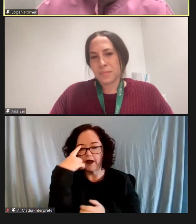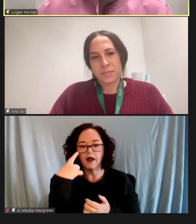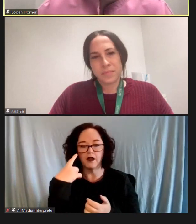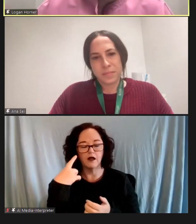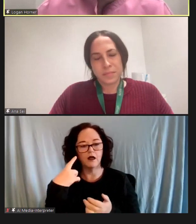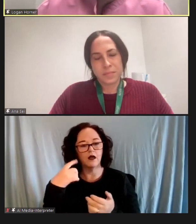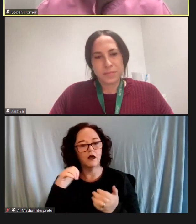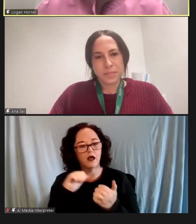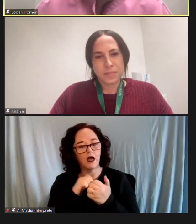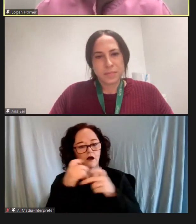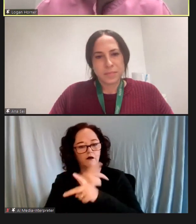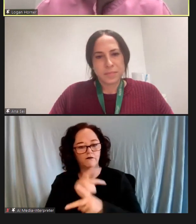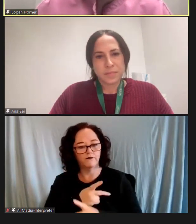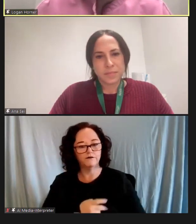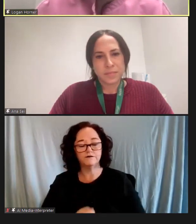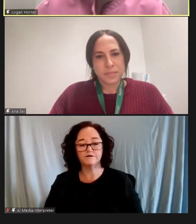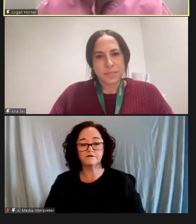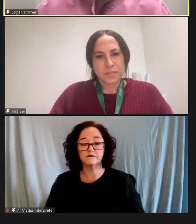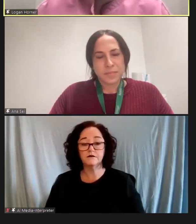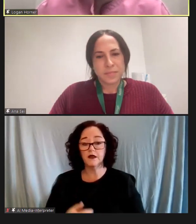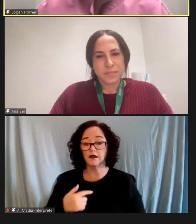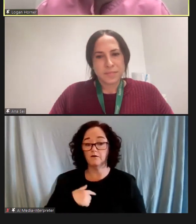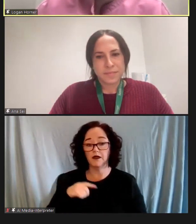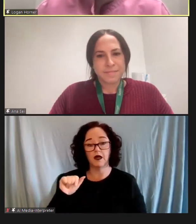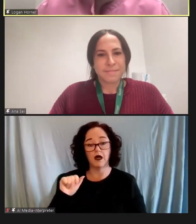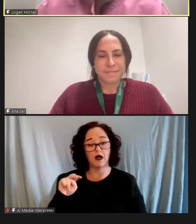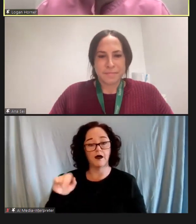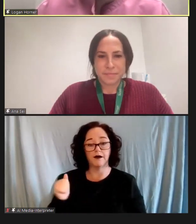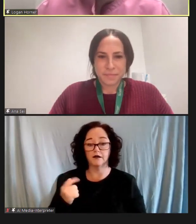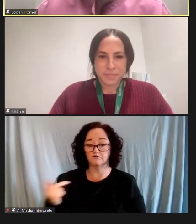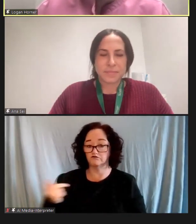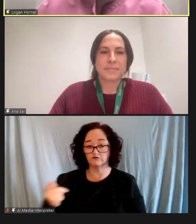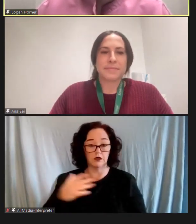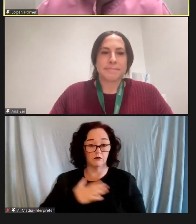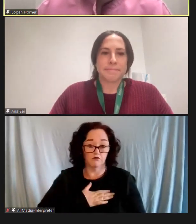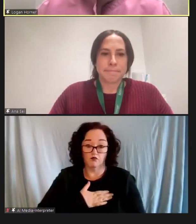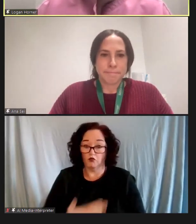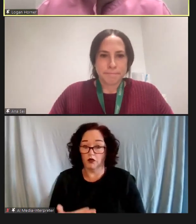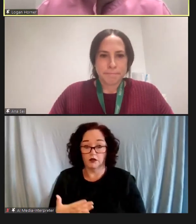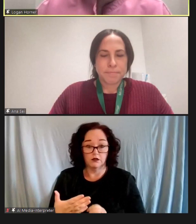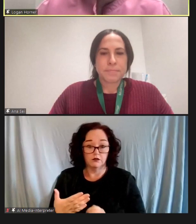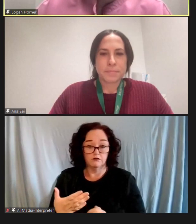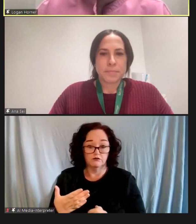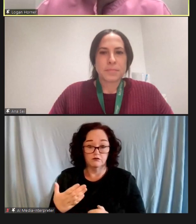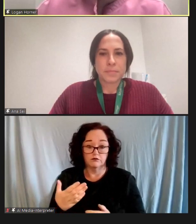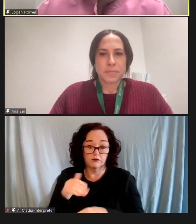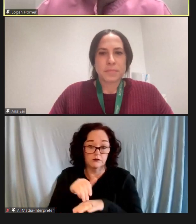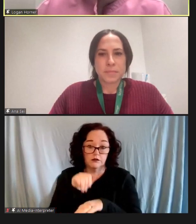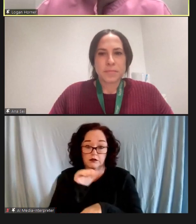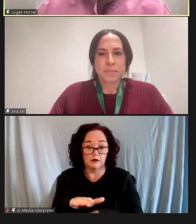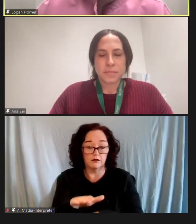and I would be more than willing to share this with you if you want to send